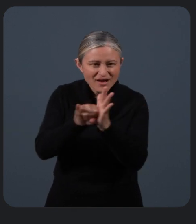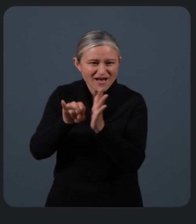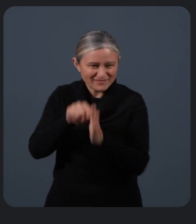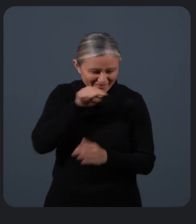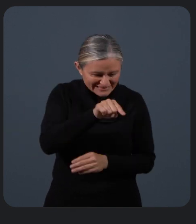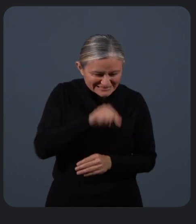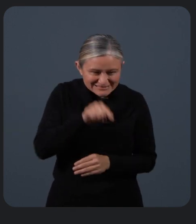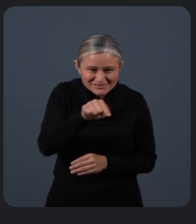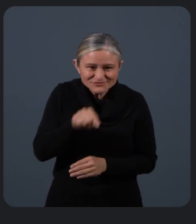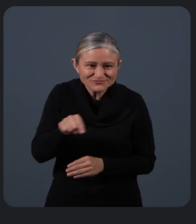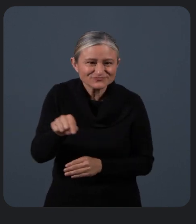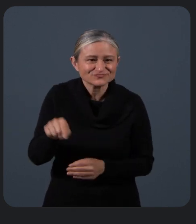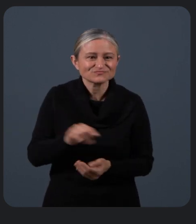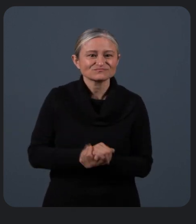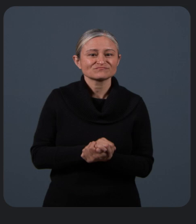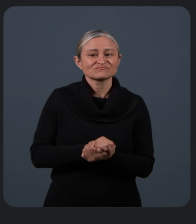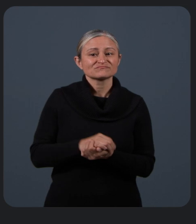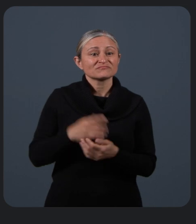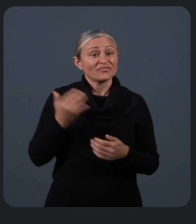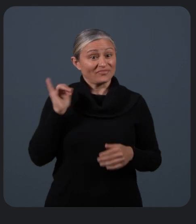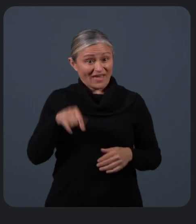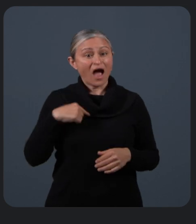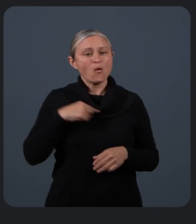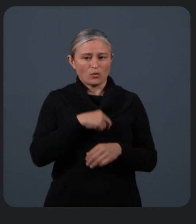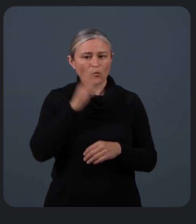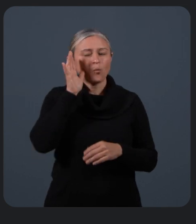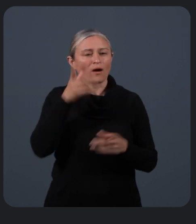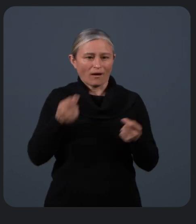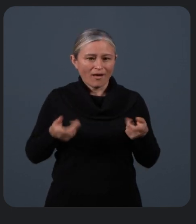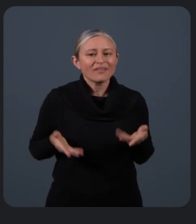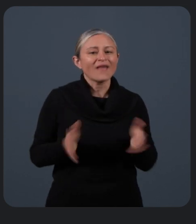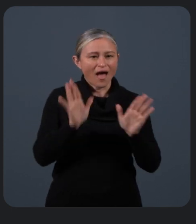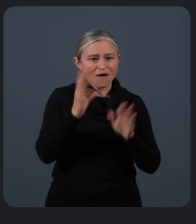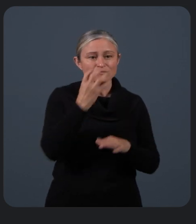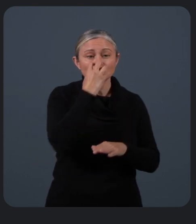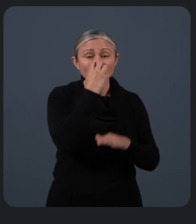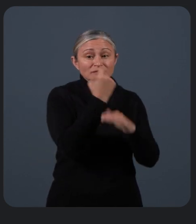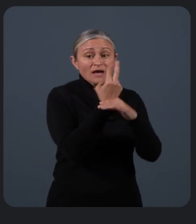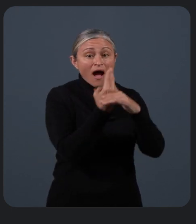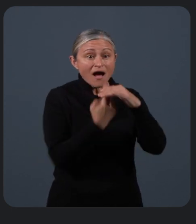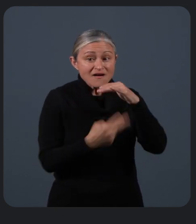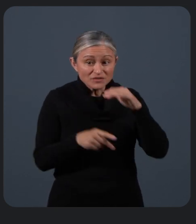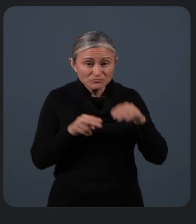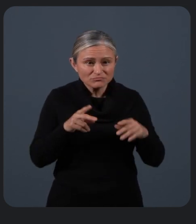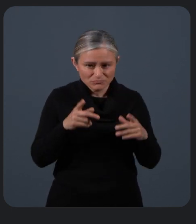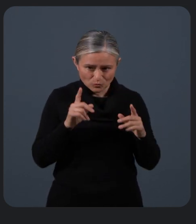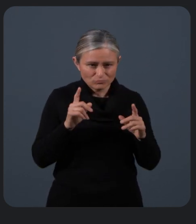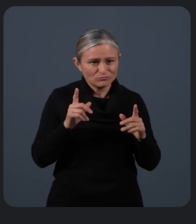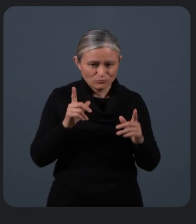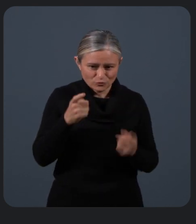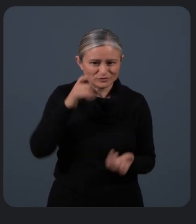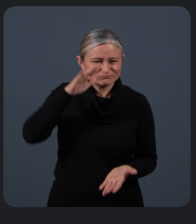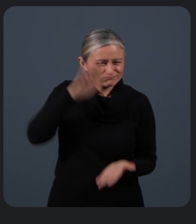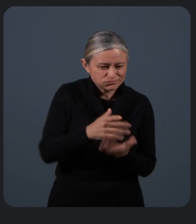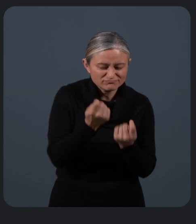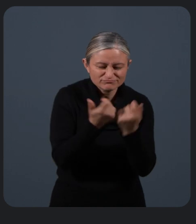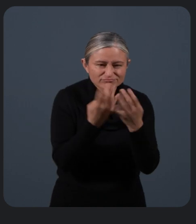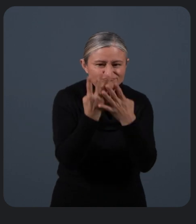we're going to enable teams of divers to quickly suppress the outbreaks. We just had a human go out, and we also